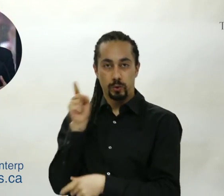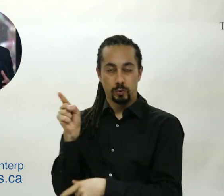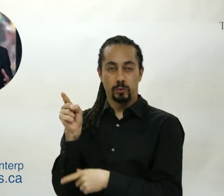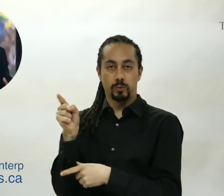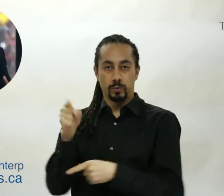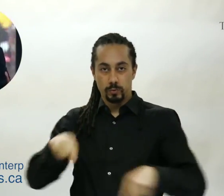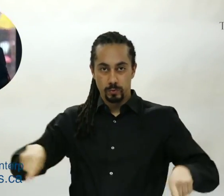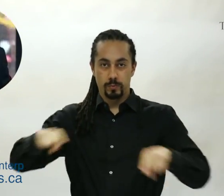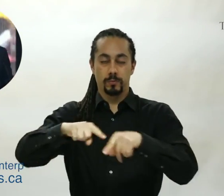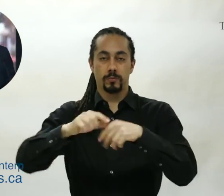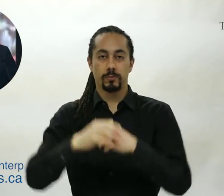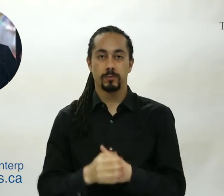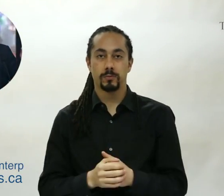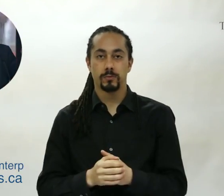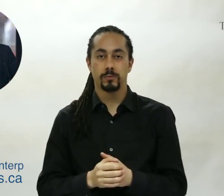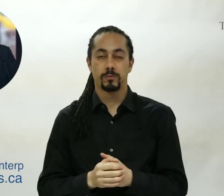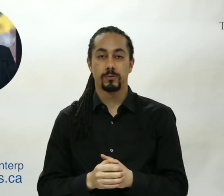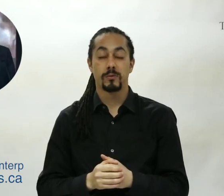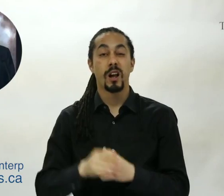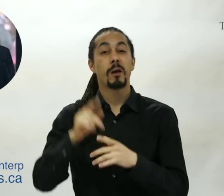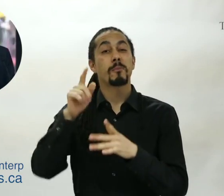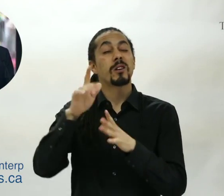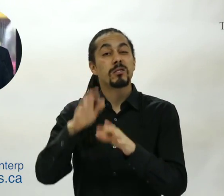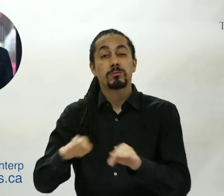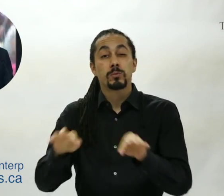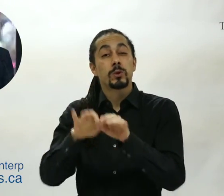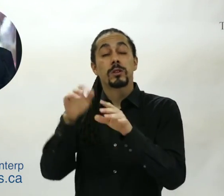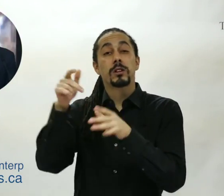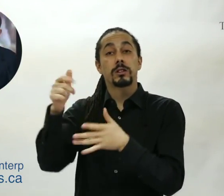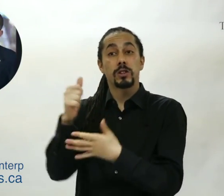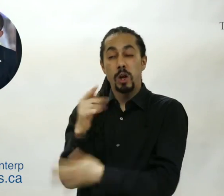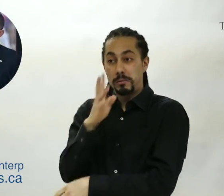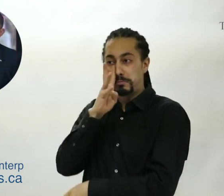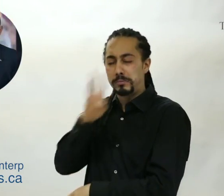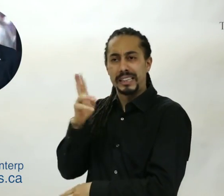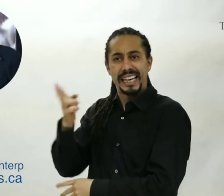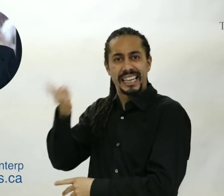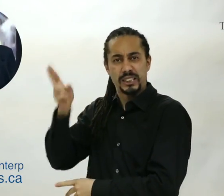reconciliation is not a matter of ignoring a cruel past, but a means of confronting